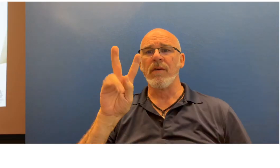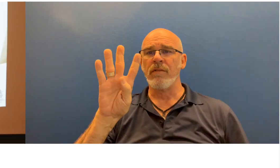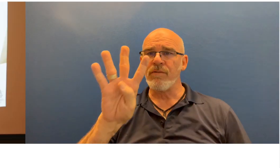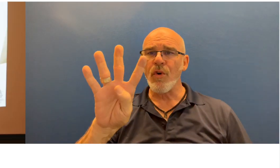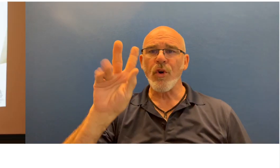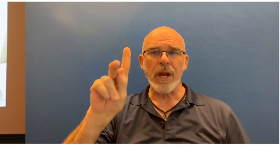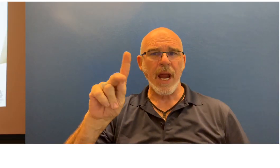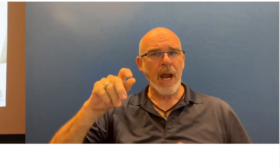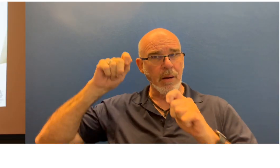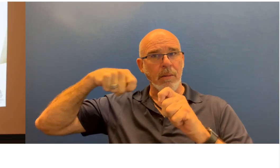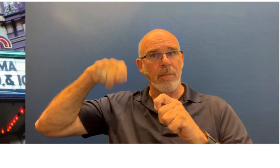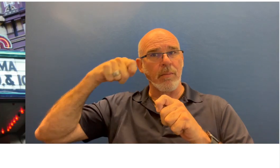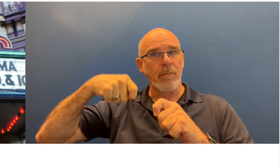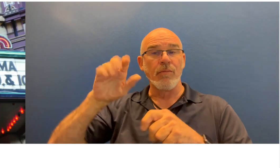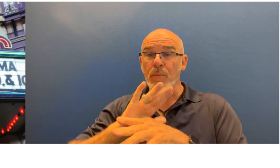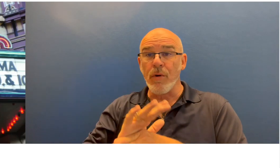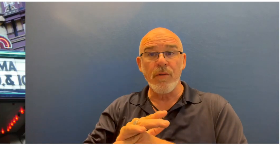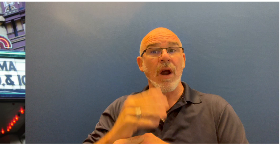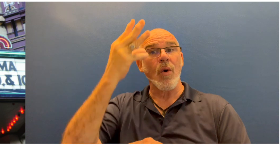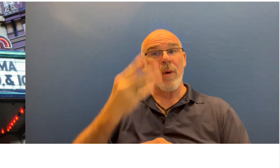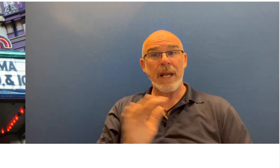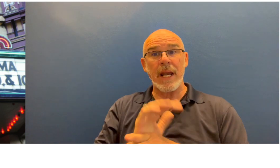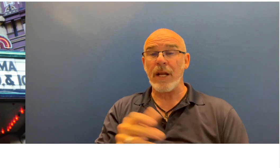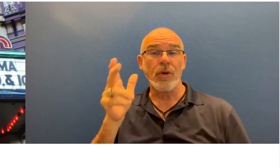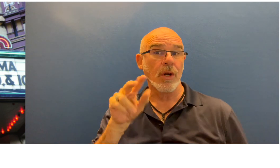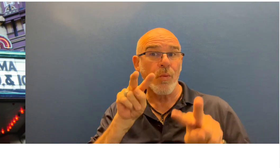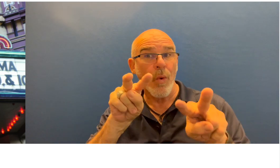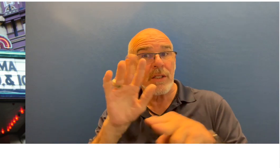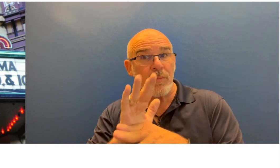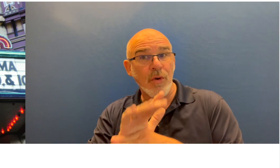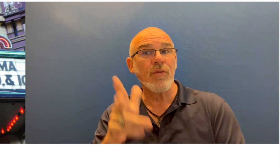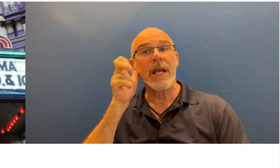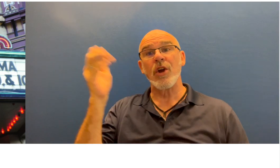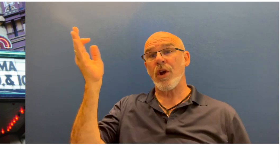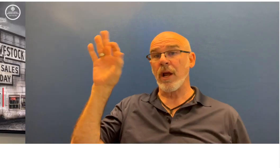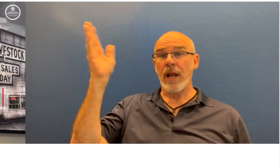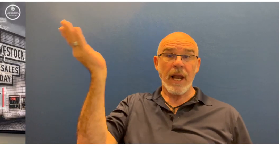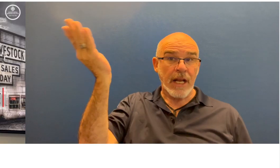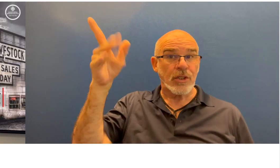So every Wednesday night you can come see a new movie, and hear a lecture on that. And the experience in there